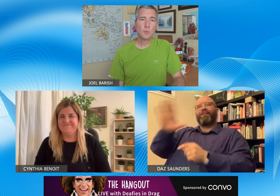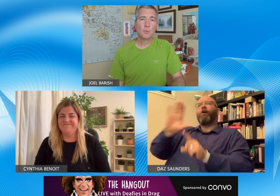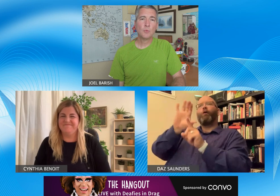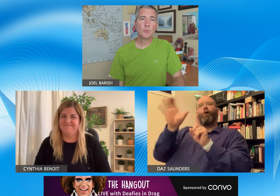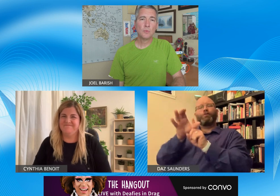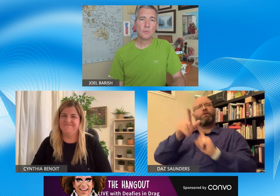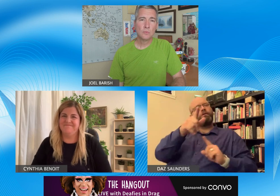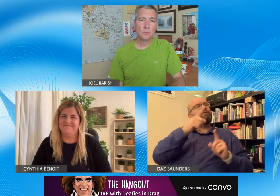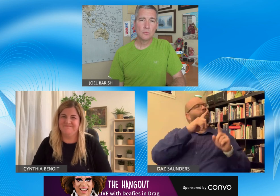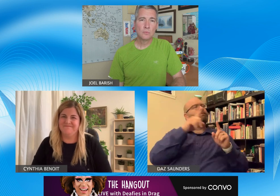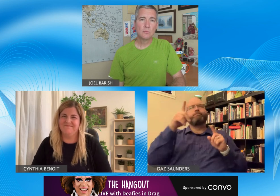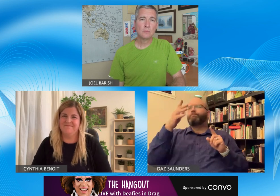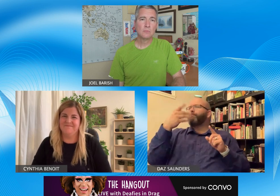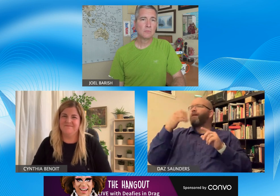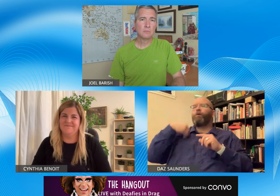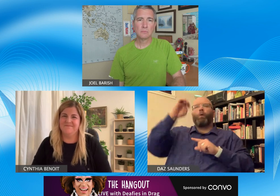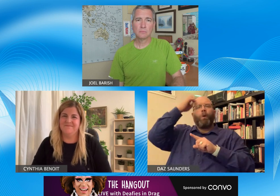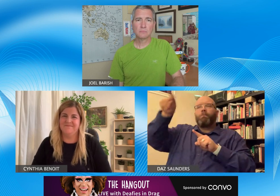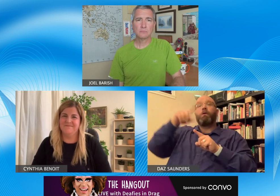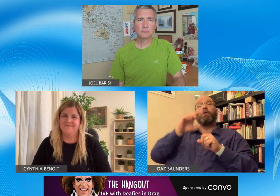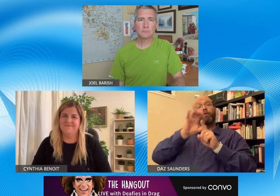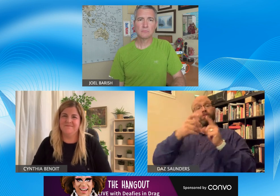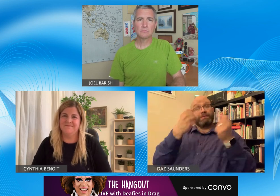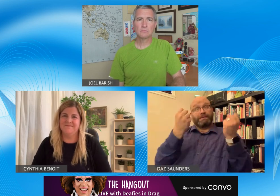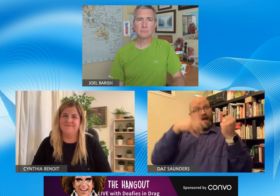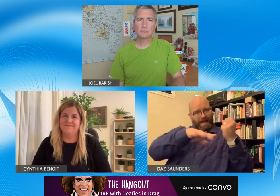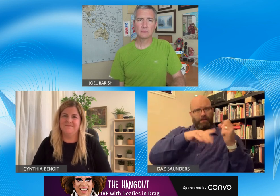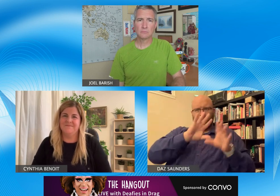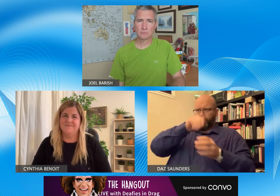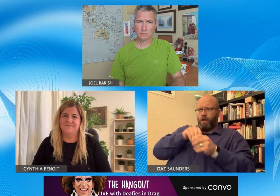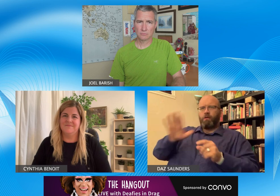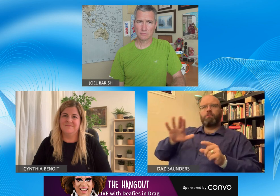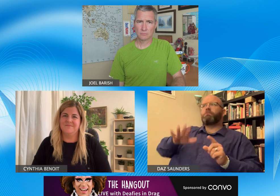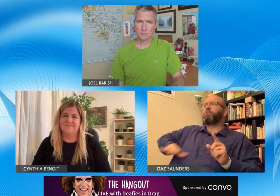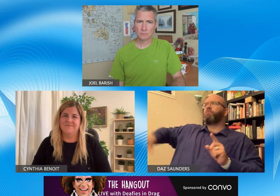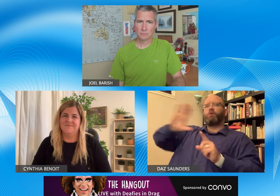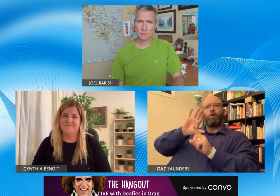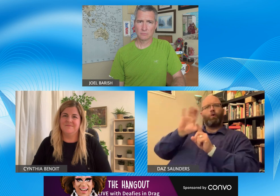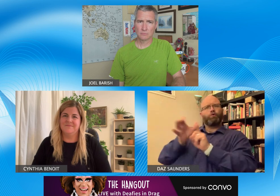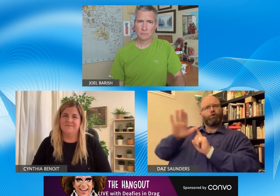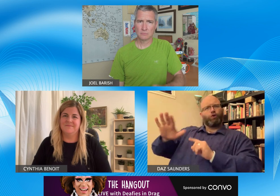In Europe, we would see culture being incorporated with their sign languages.